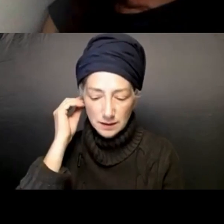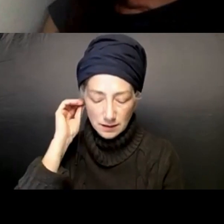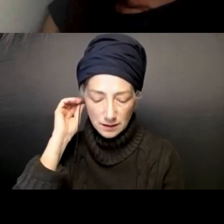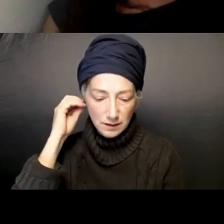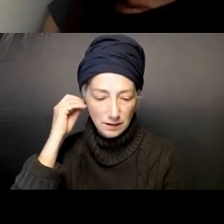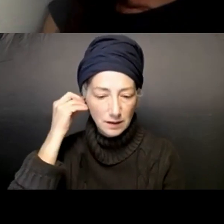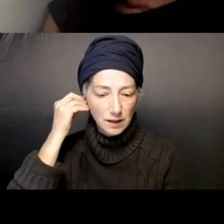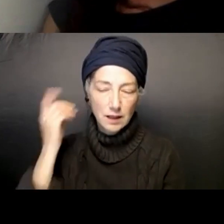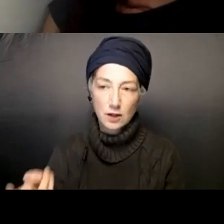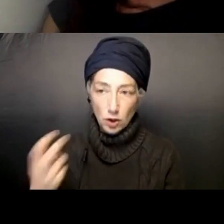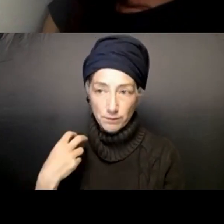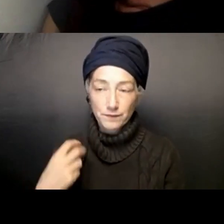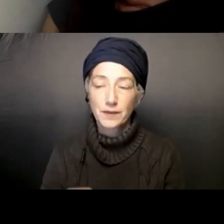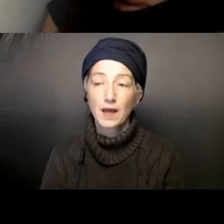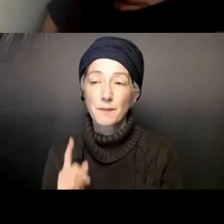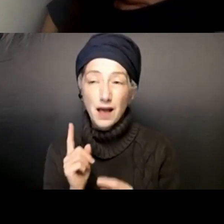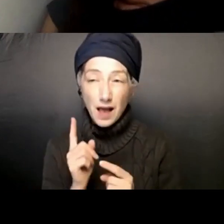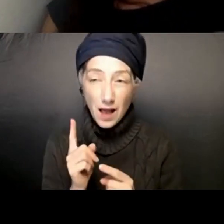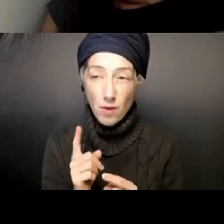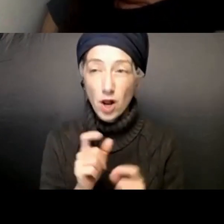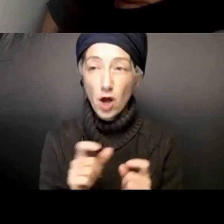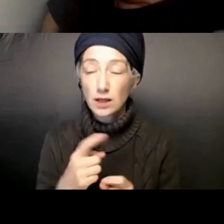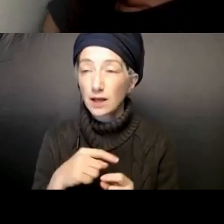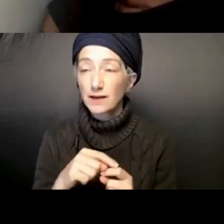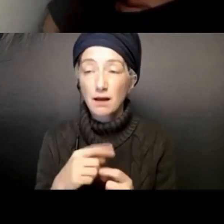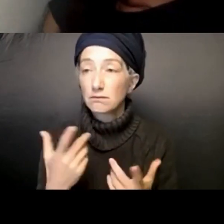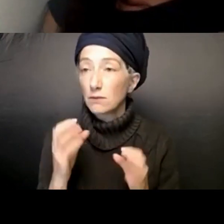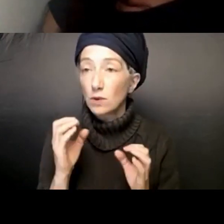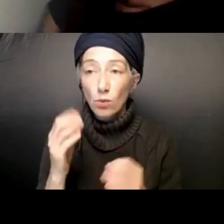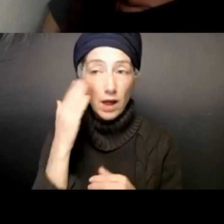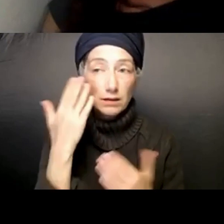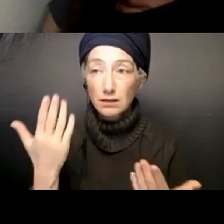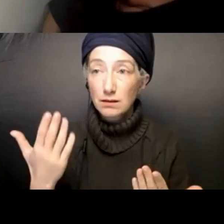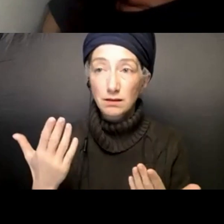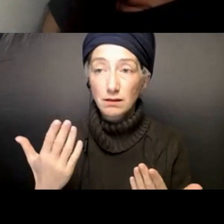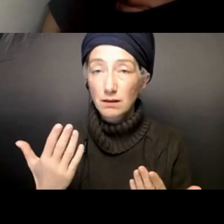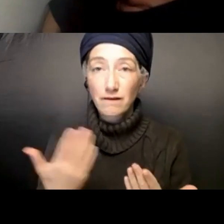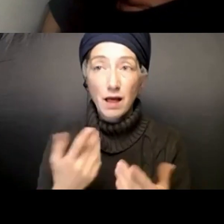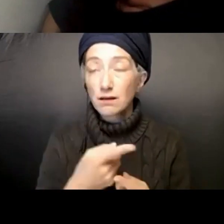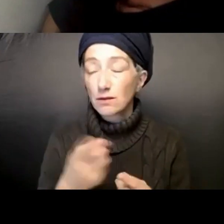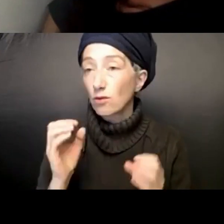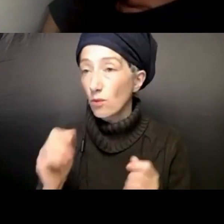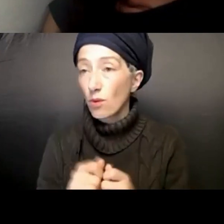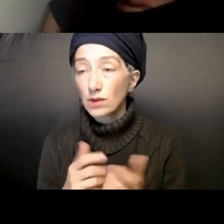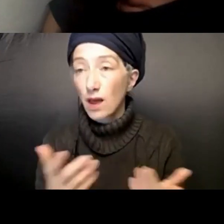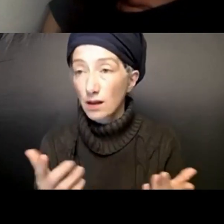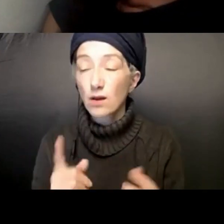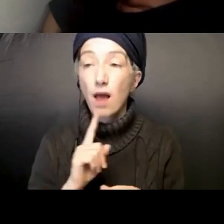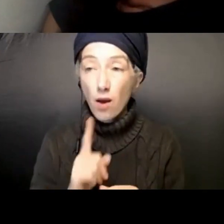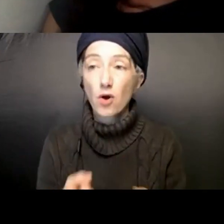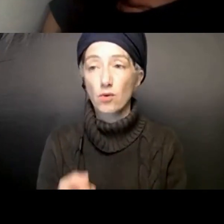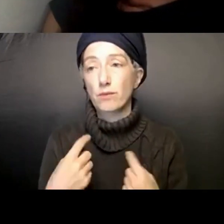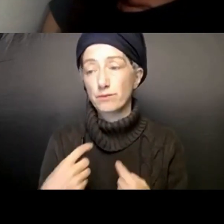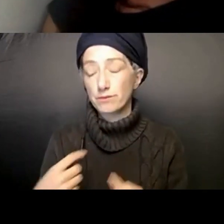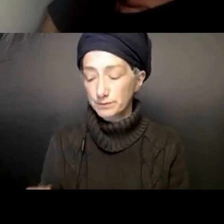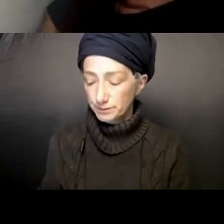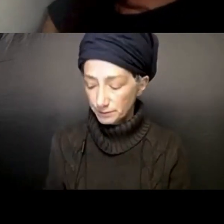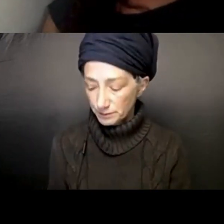But also people I never was in contact with or maybe nobody of us was ever in contact with, felt like they could come